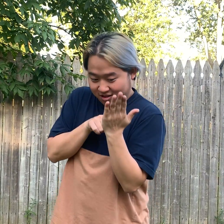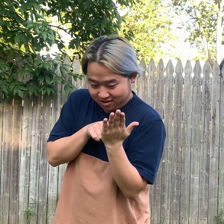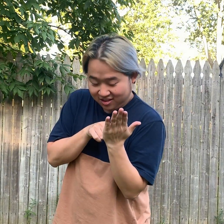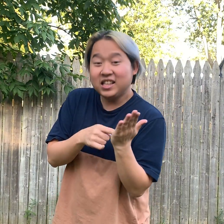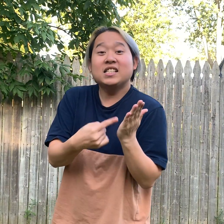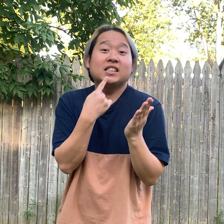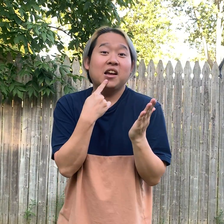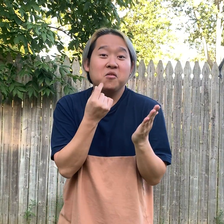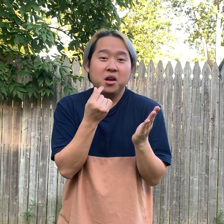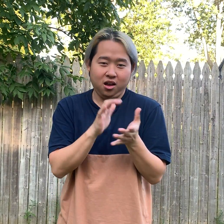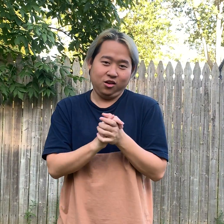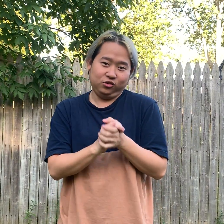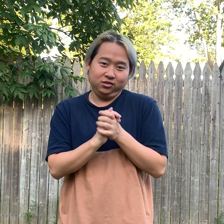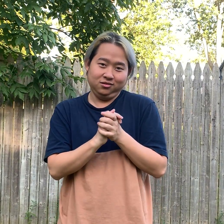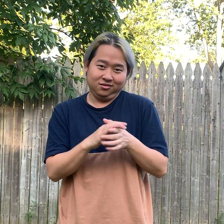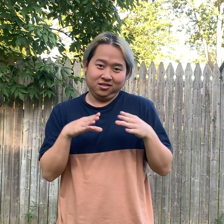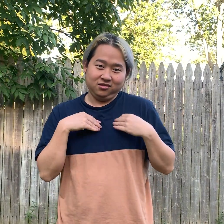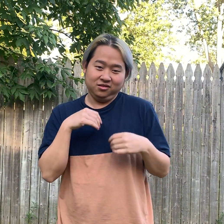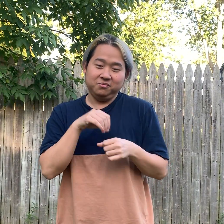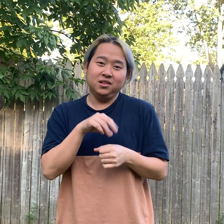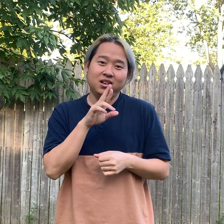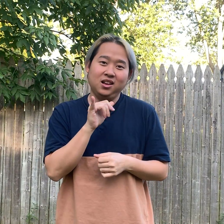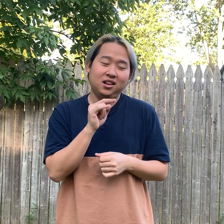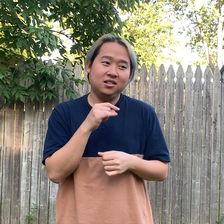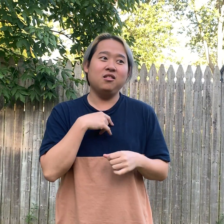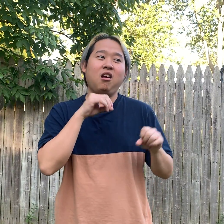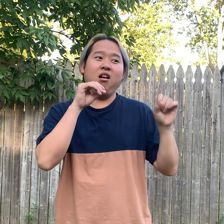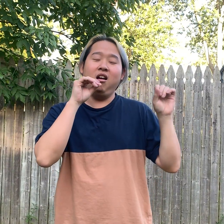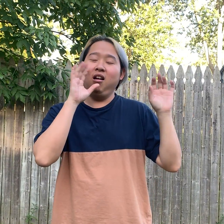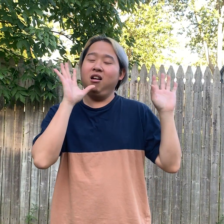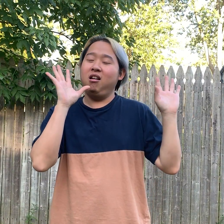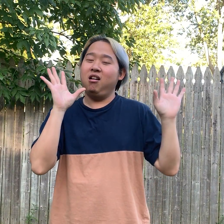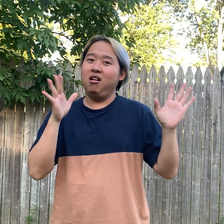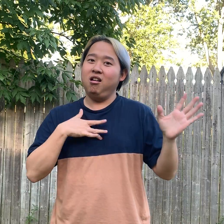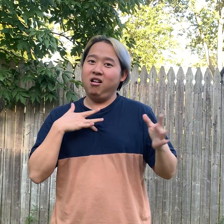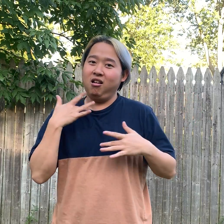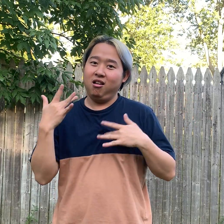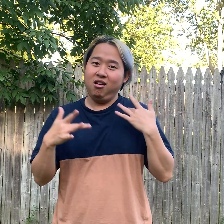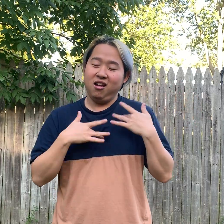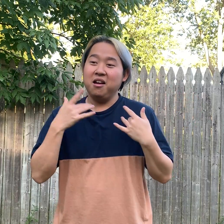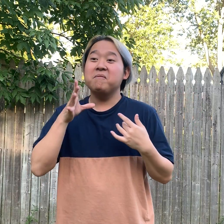"Congratulations! You have been accepted into RIT!!" jumped out at me. I was SO excited!